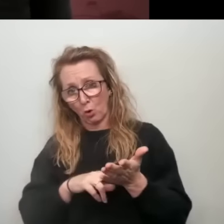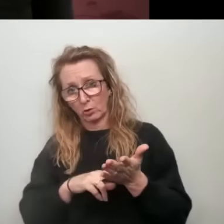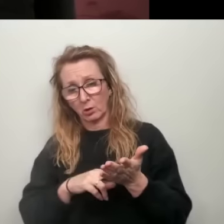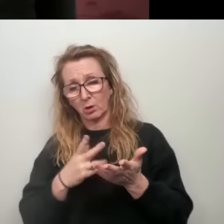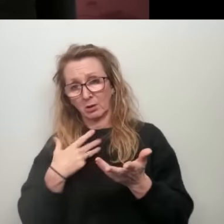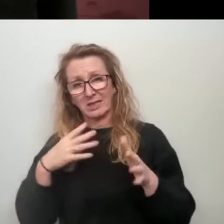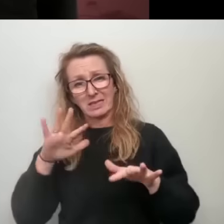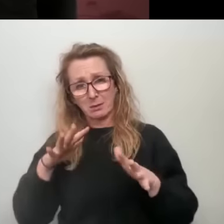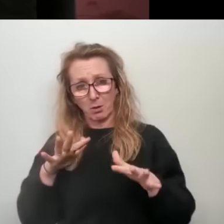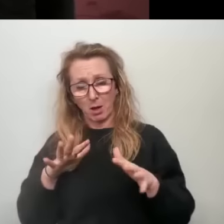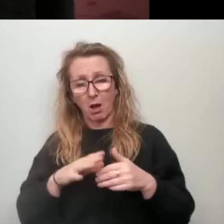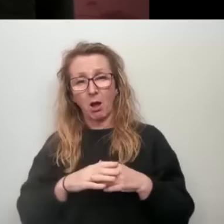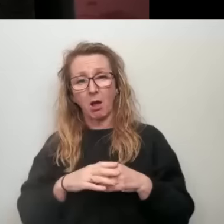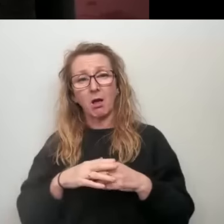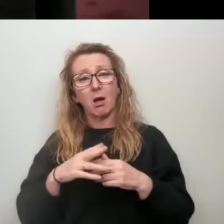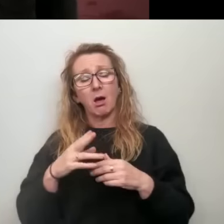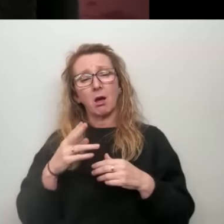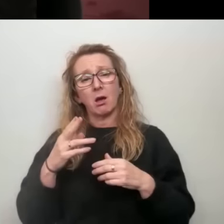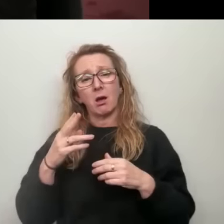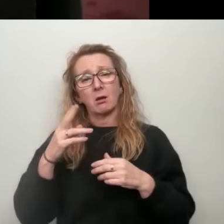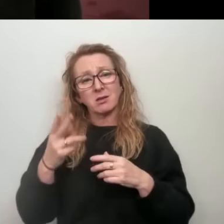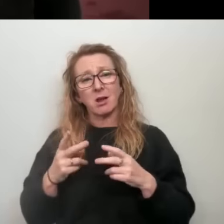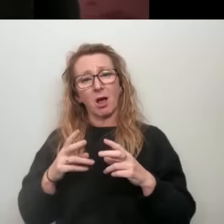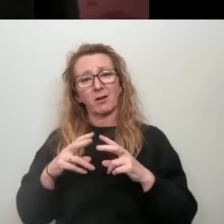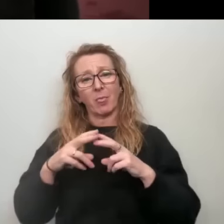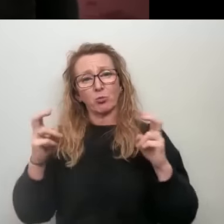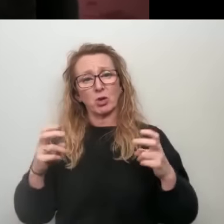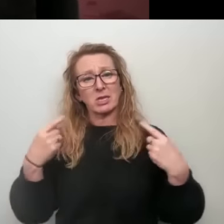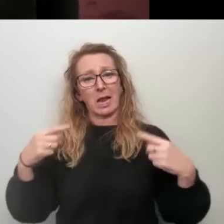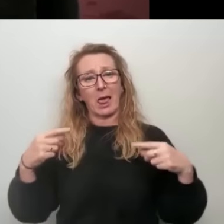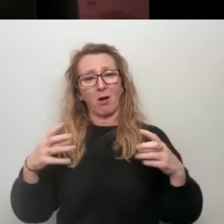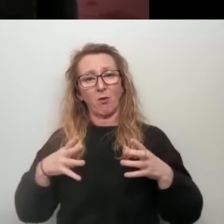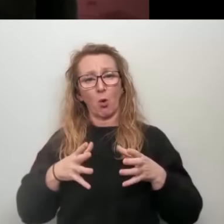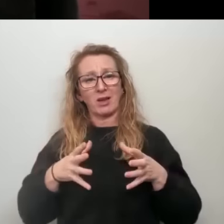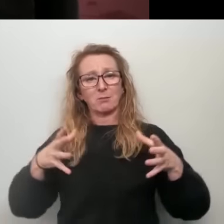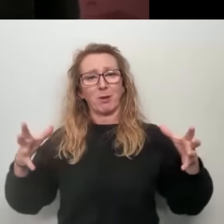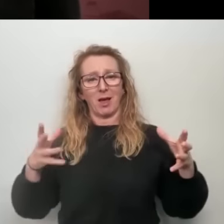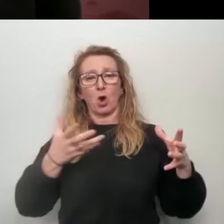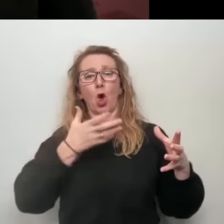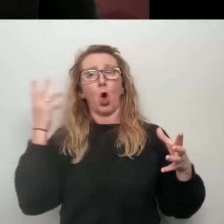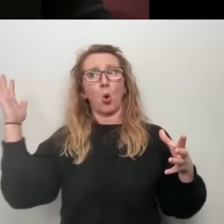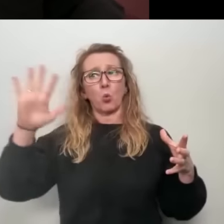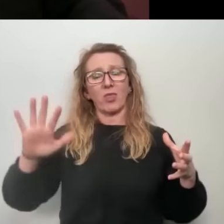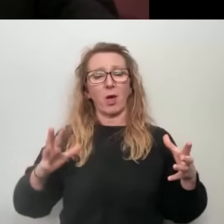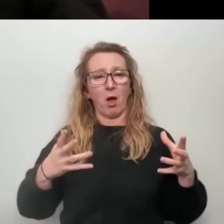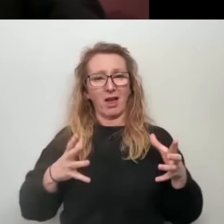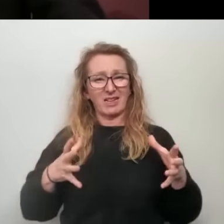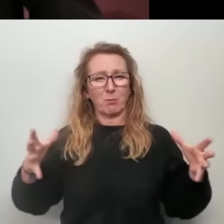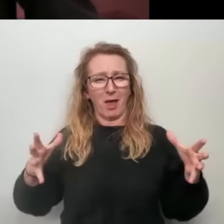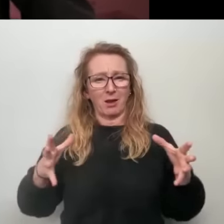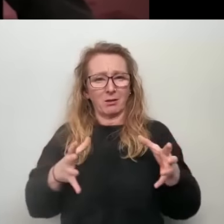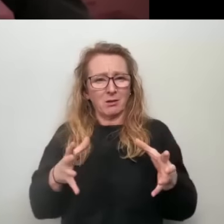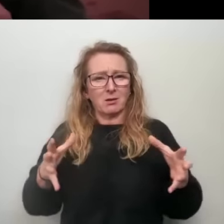Did the design of the bridge allow for expansion of the metal in hot weather? Not that I'm...